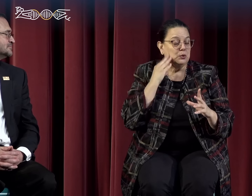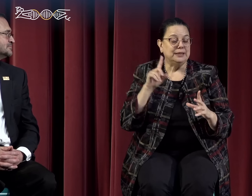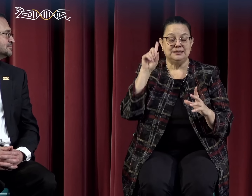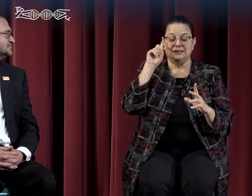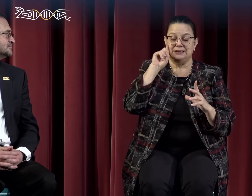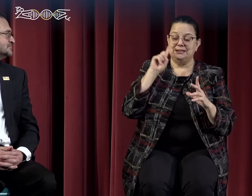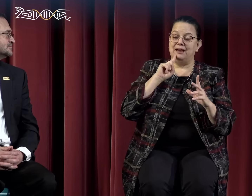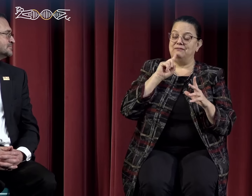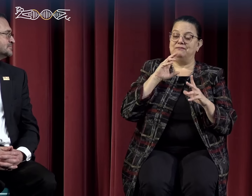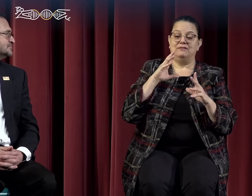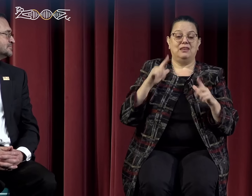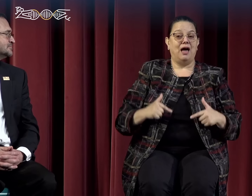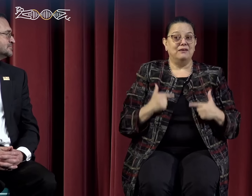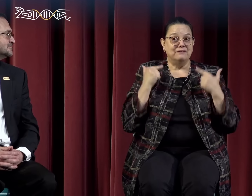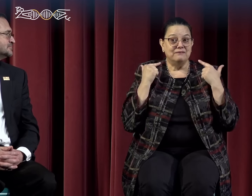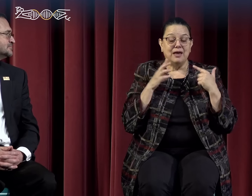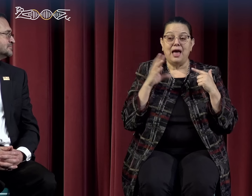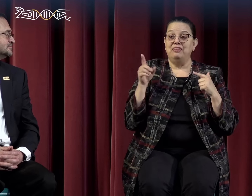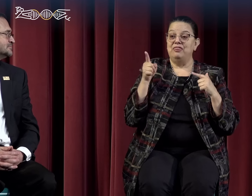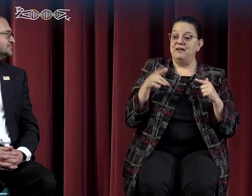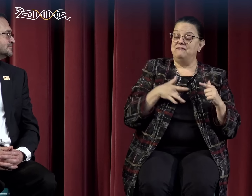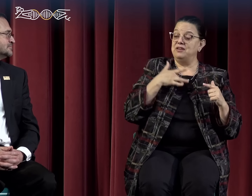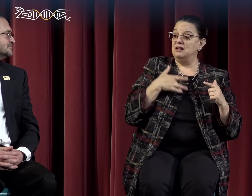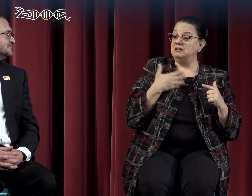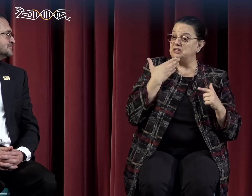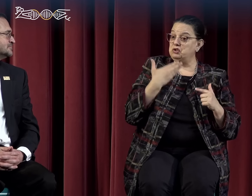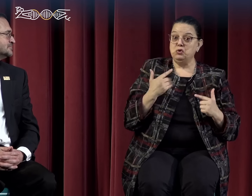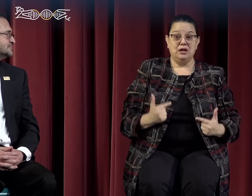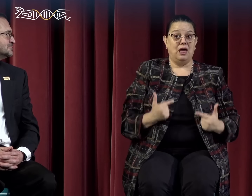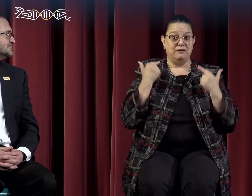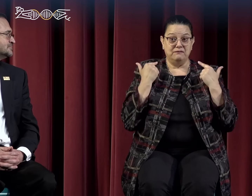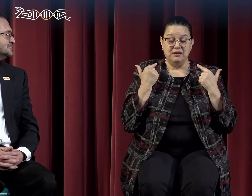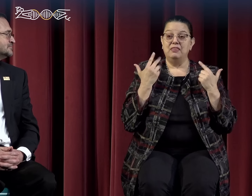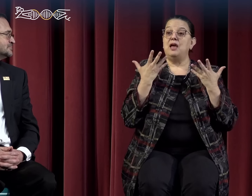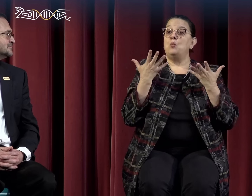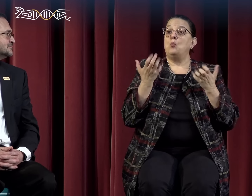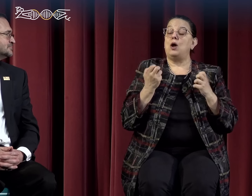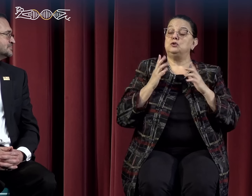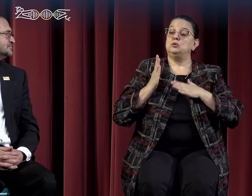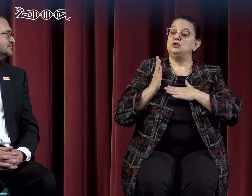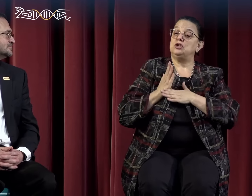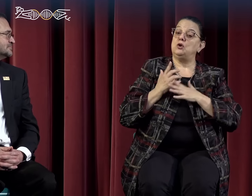experience of being Deaf person and have a good life they want to be able